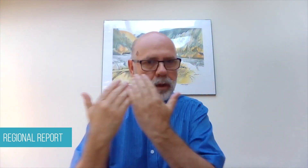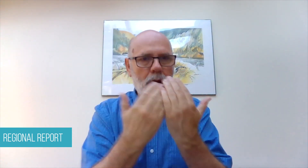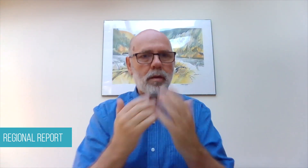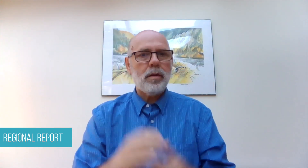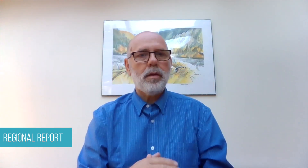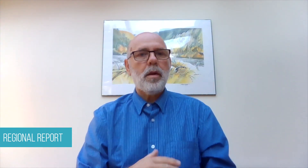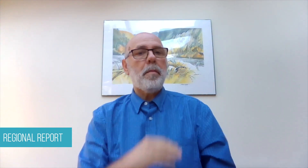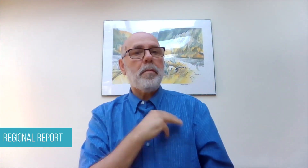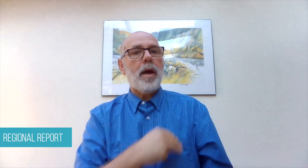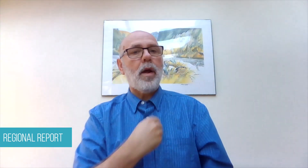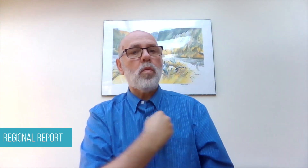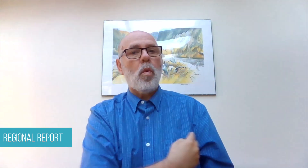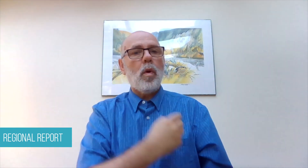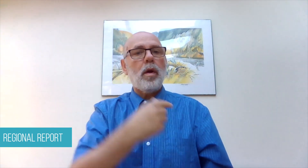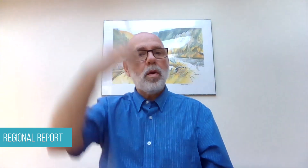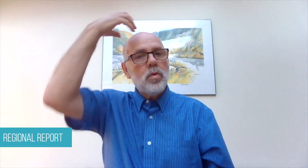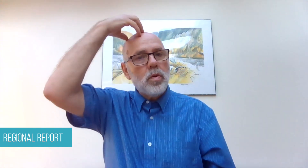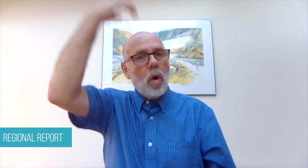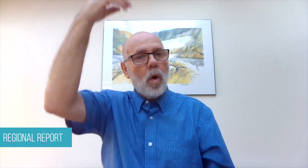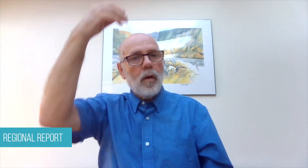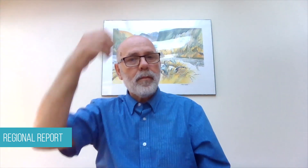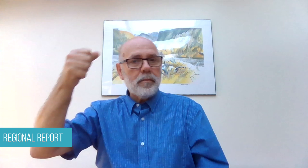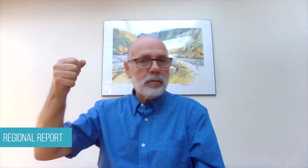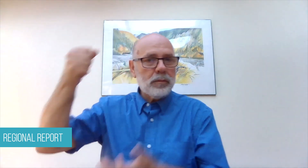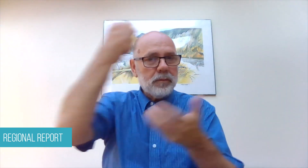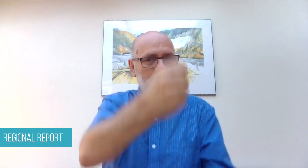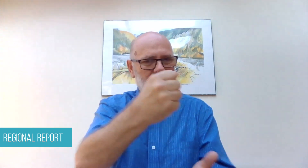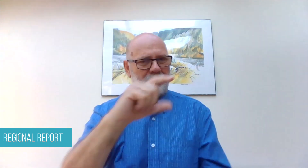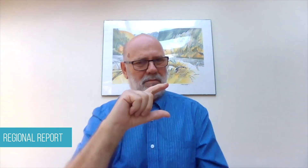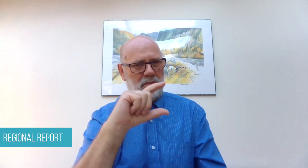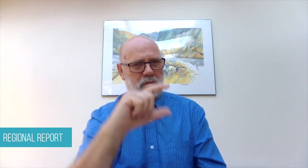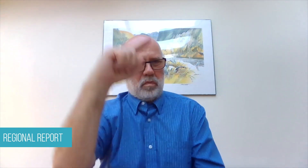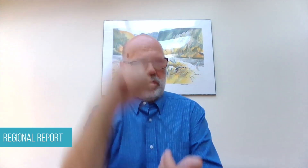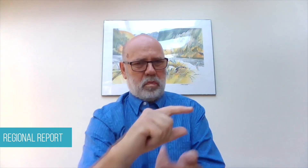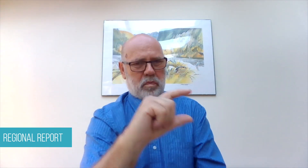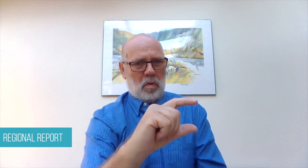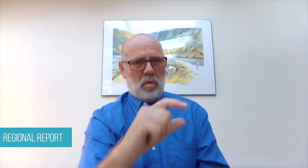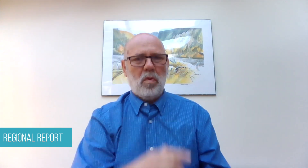only provided very little funding. Cody and the Human